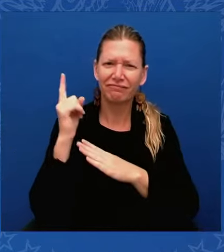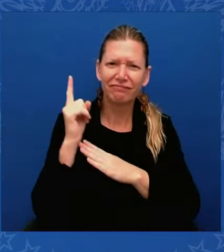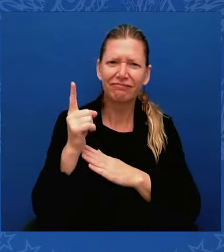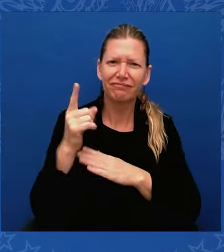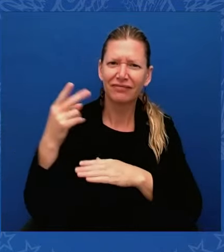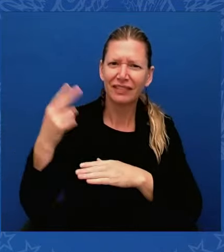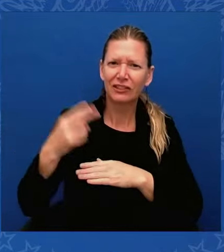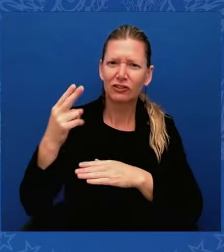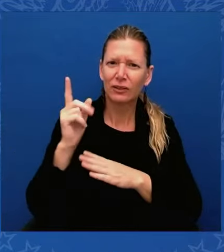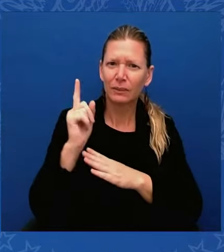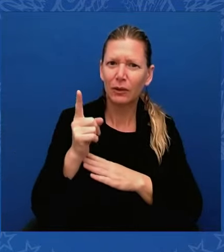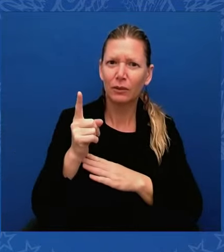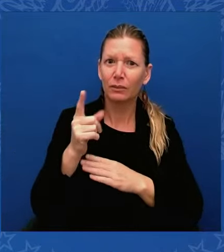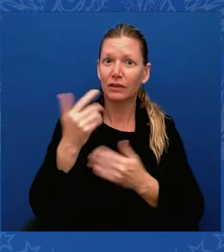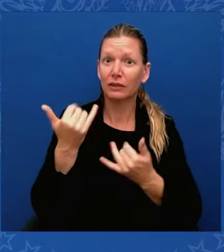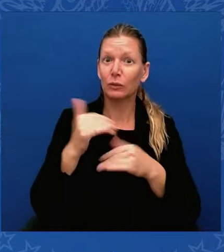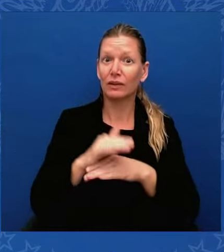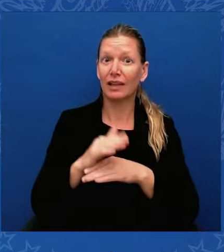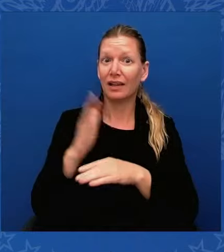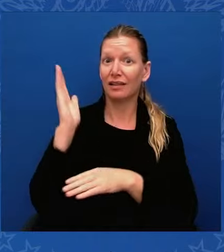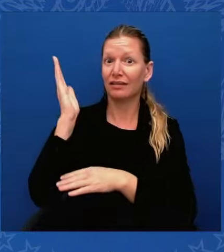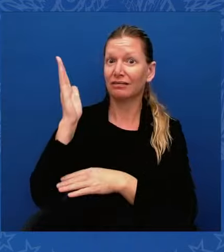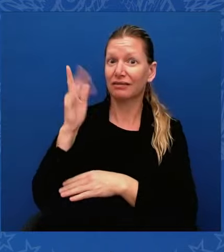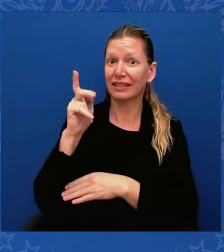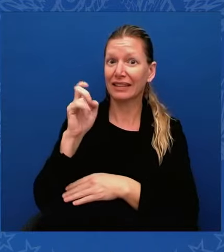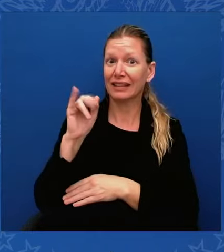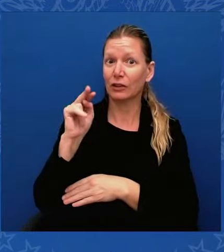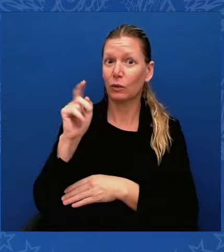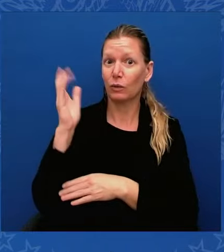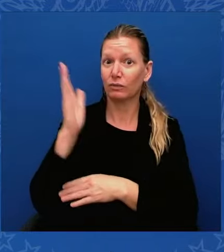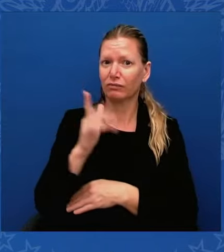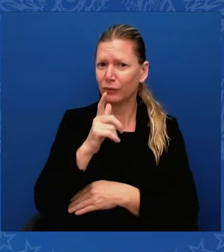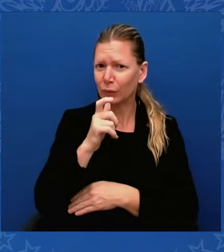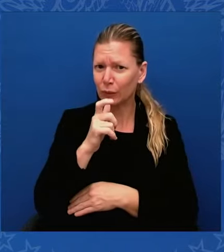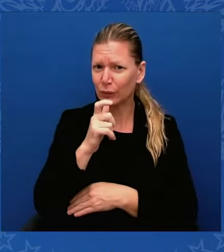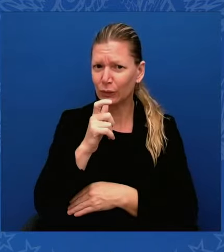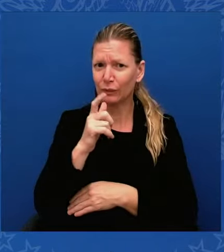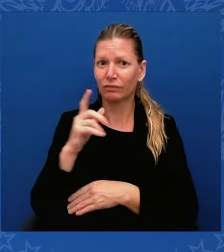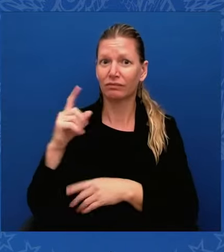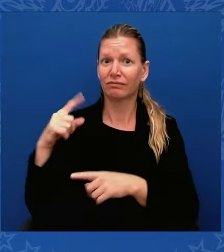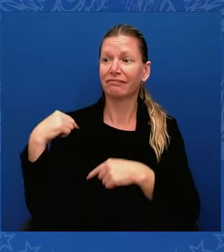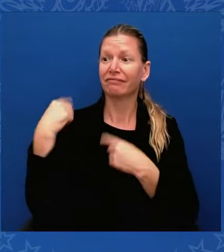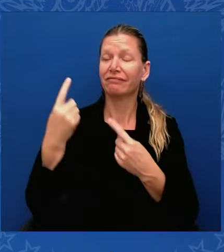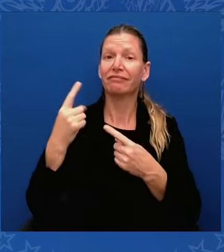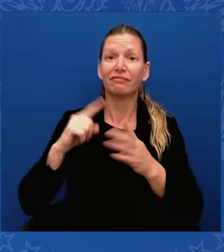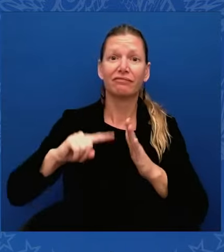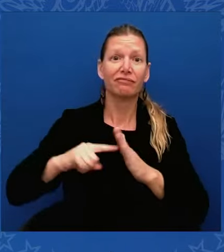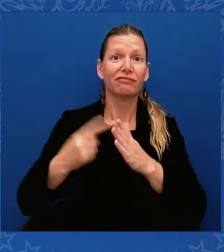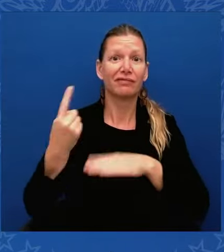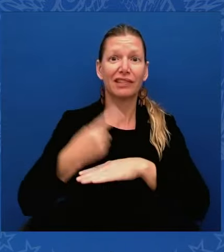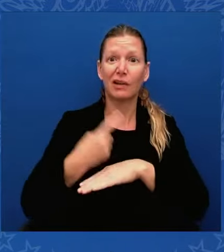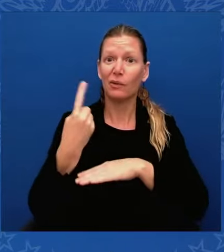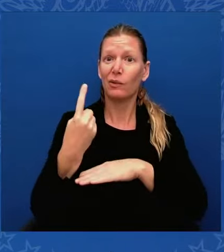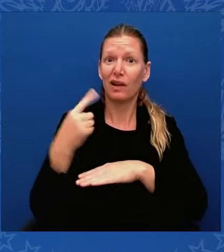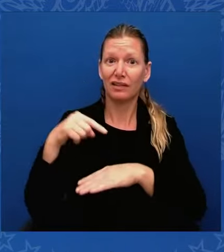who from day one of this administration has prioritized equity, inclusion and representation